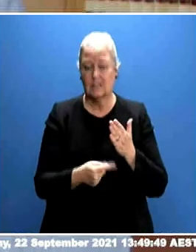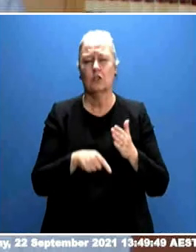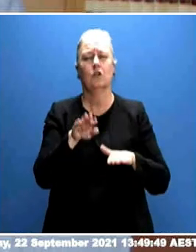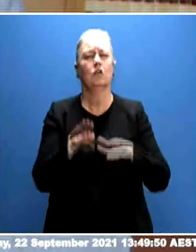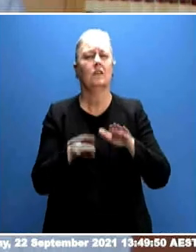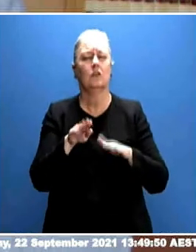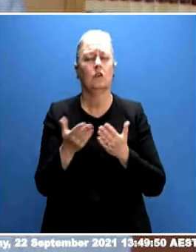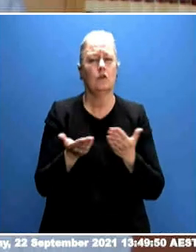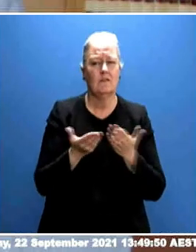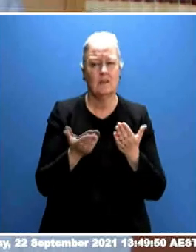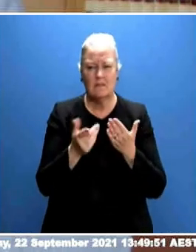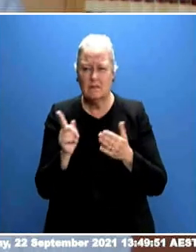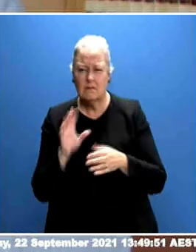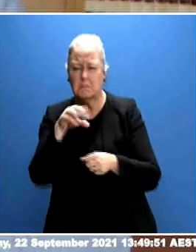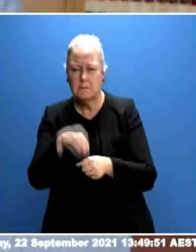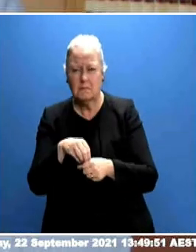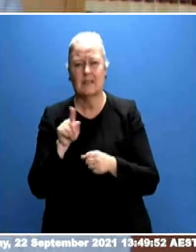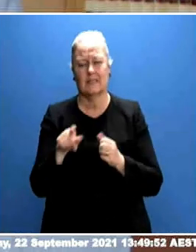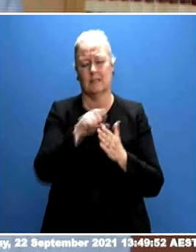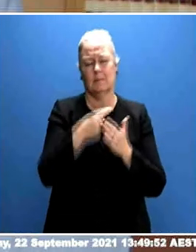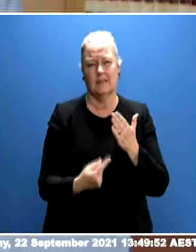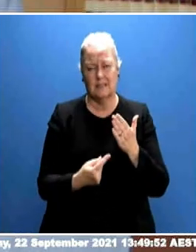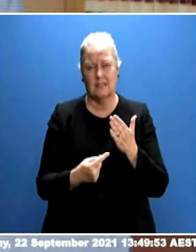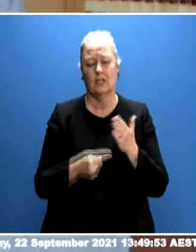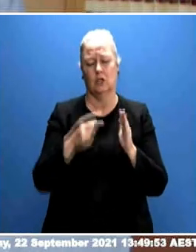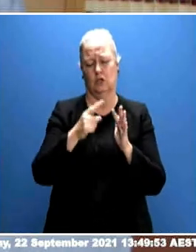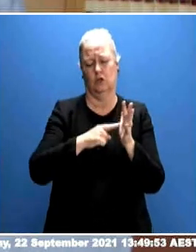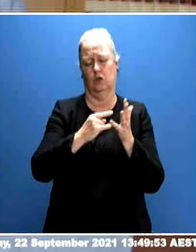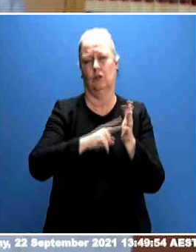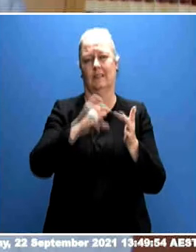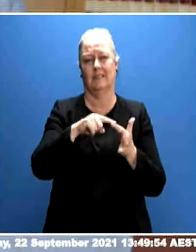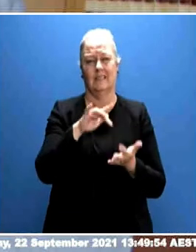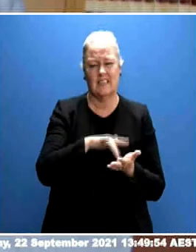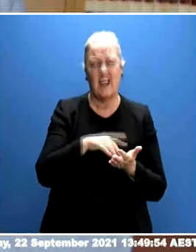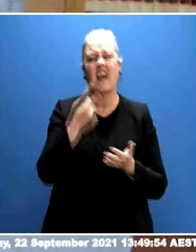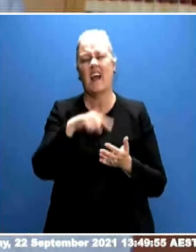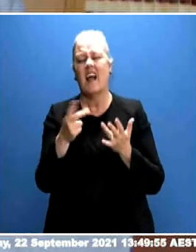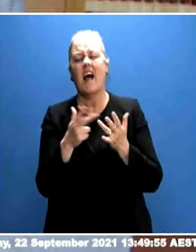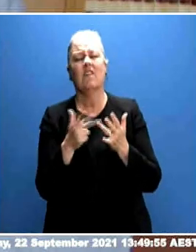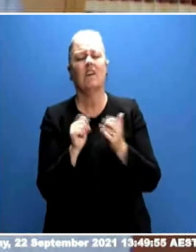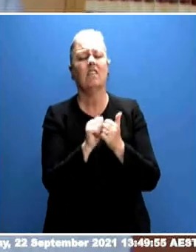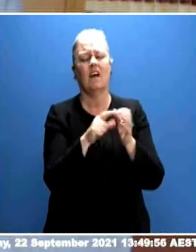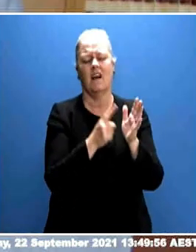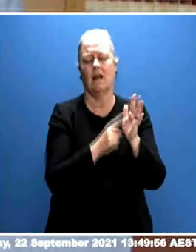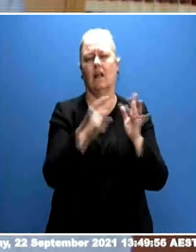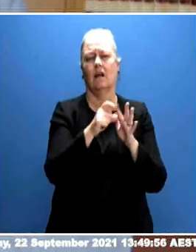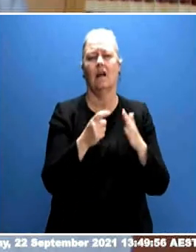which includes the Bennett Brook Justice Centre, and a range of other allied health services that add into those services.